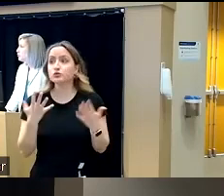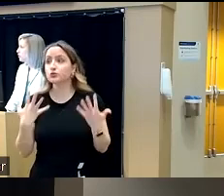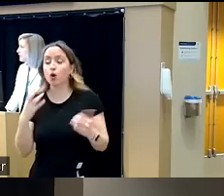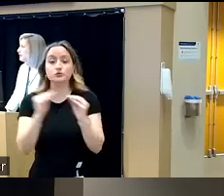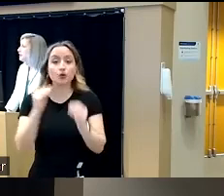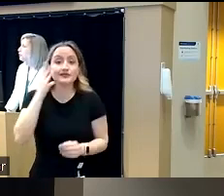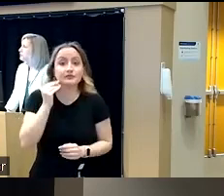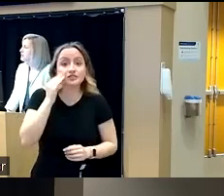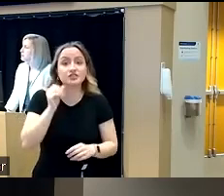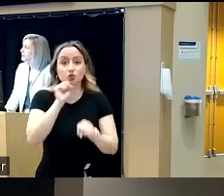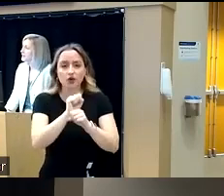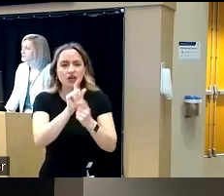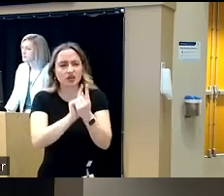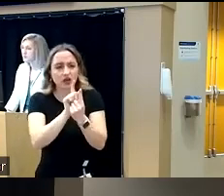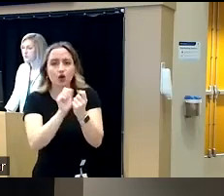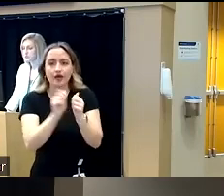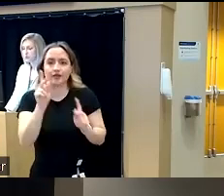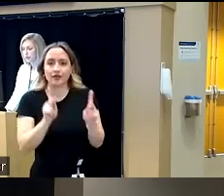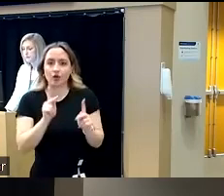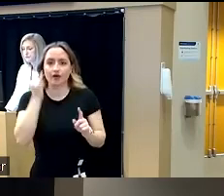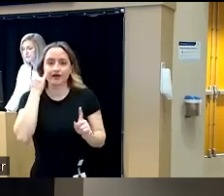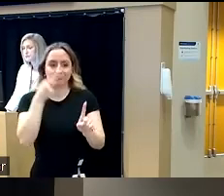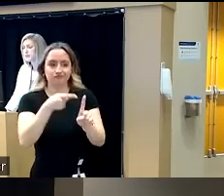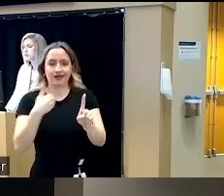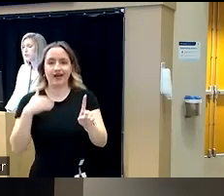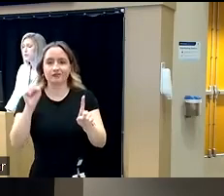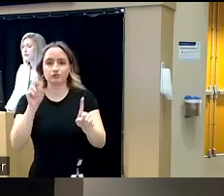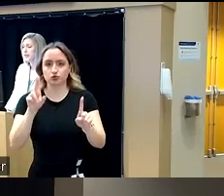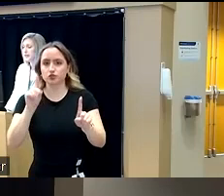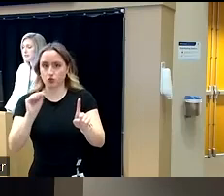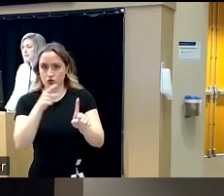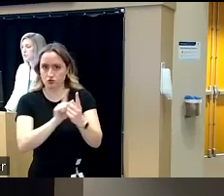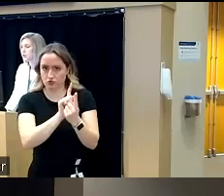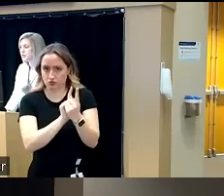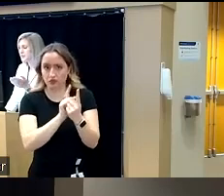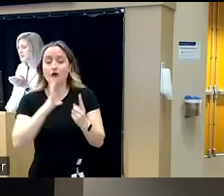working with people that have substance use disorder so they would attend these courses